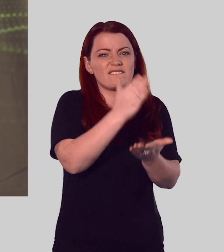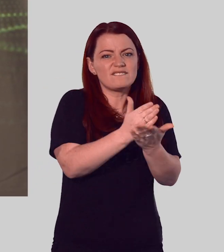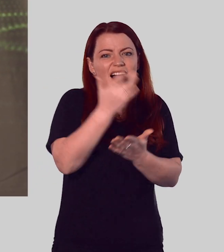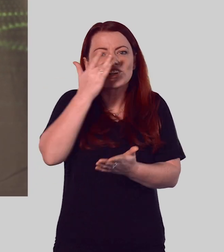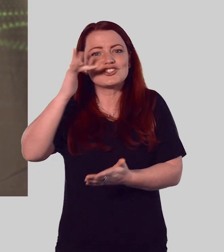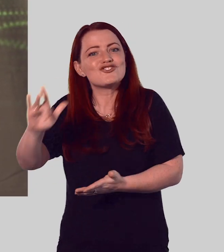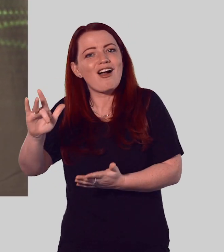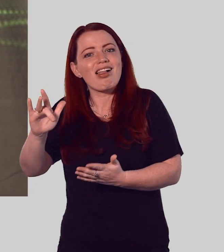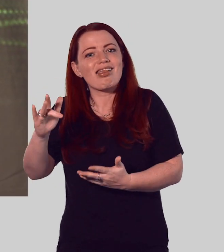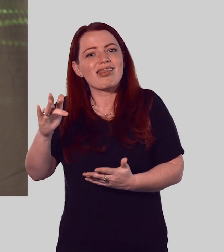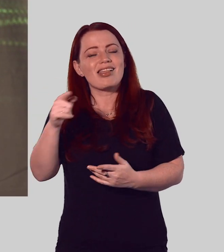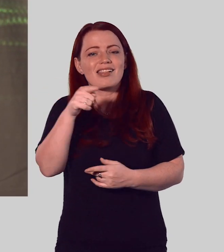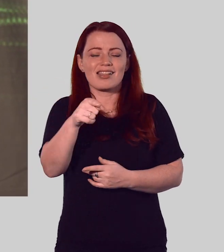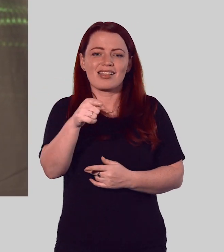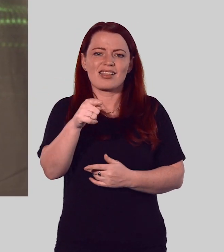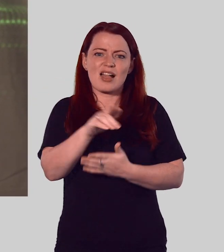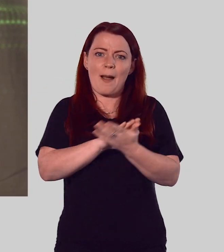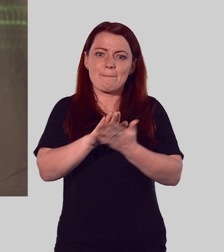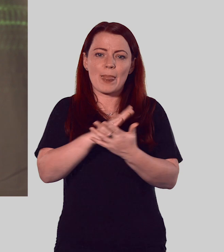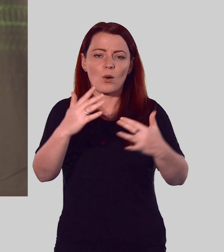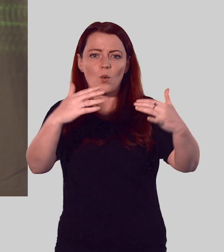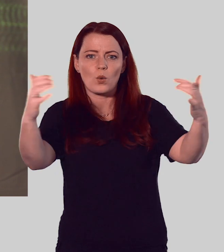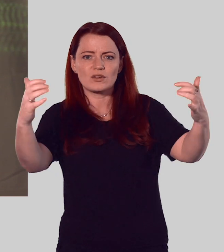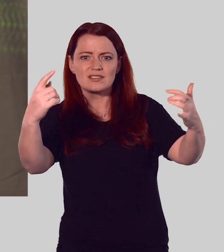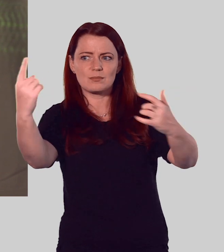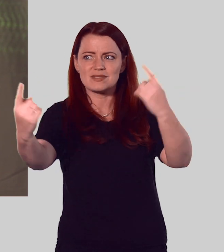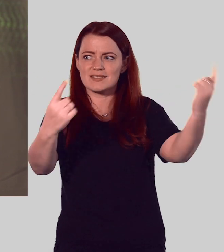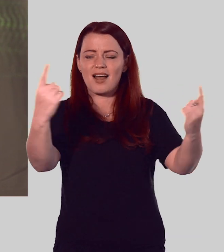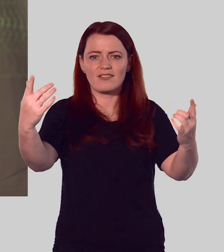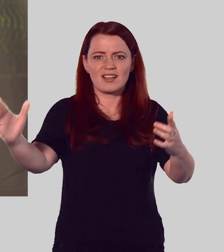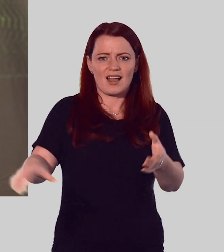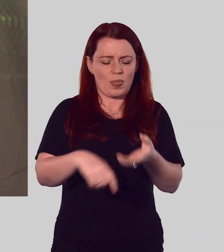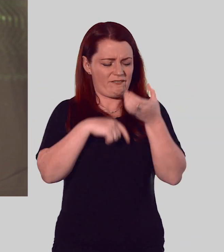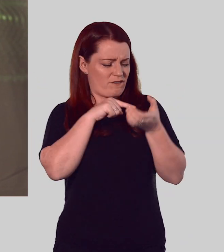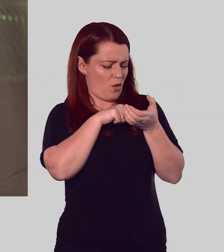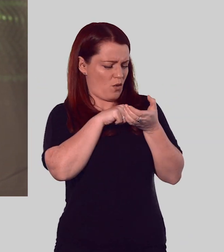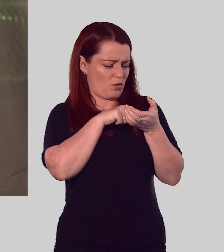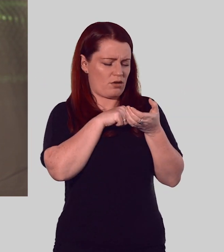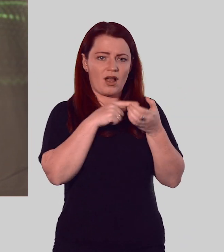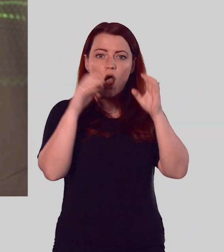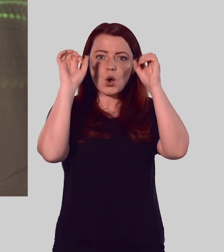of the piece and resulted in the audience getting out their phones and googling Ethical People Movement.